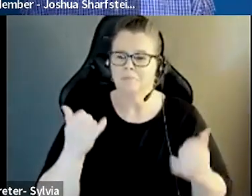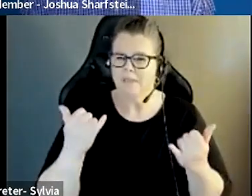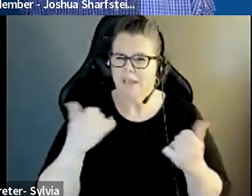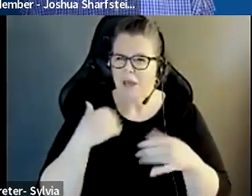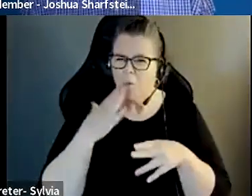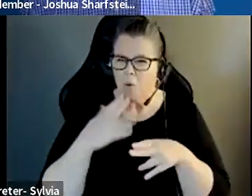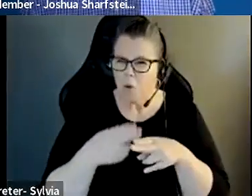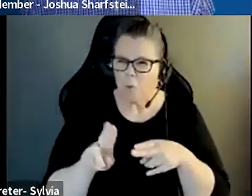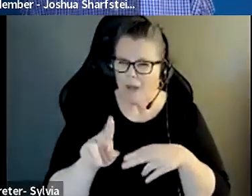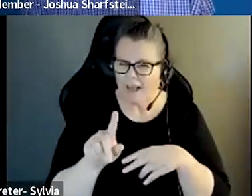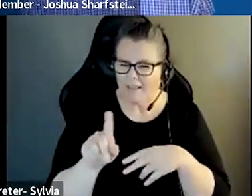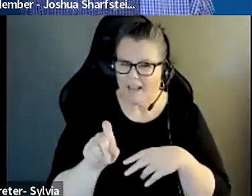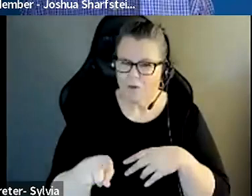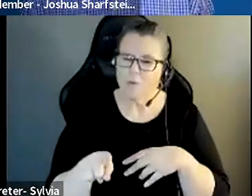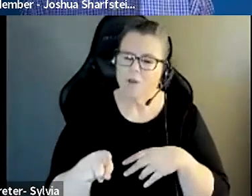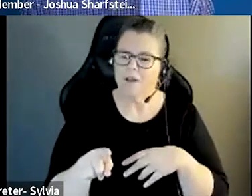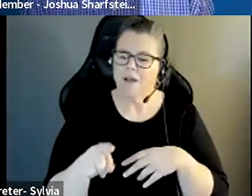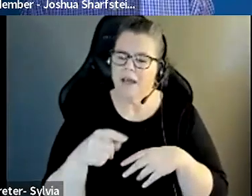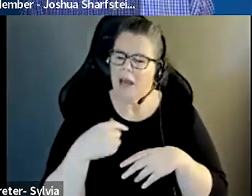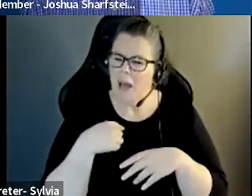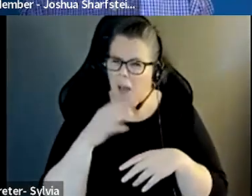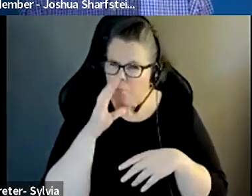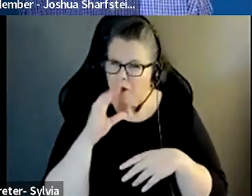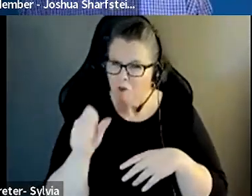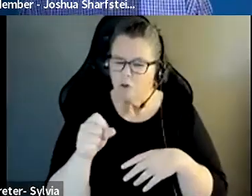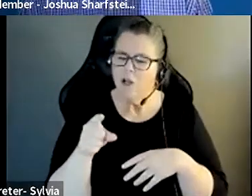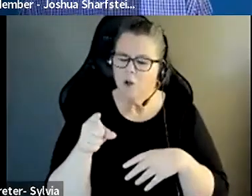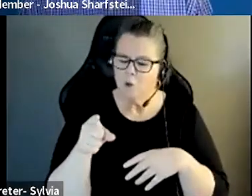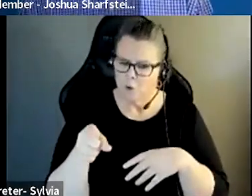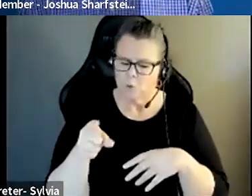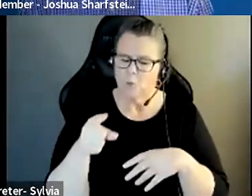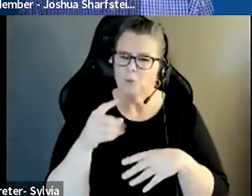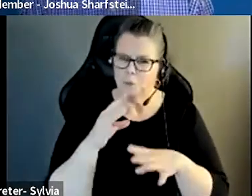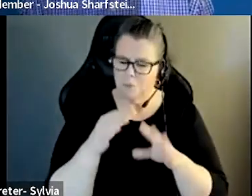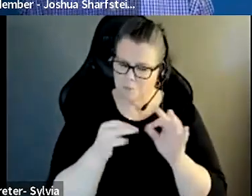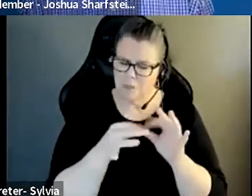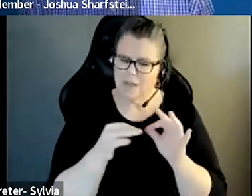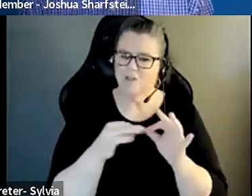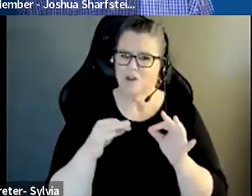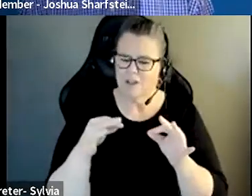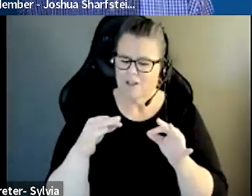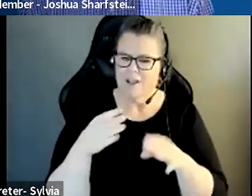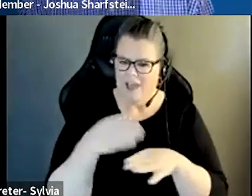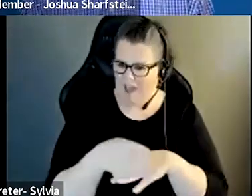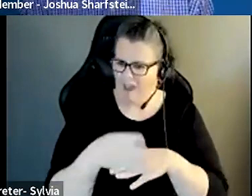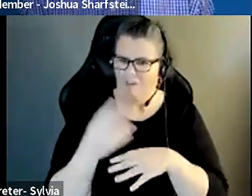Because I was intrigued to hear you mention that after a couple of years now CDC is transitioning off full